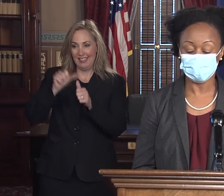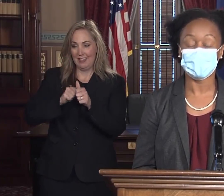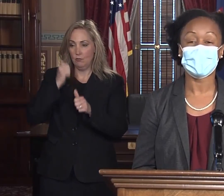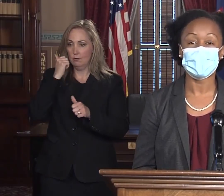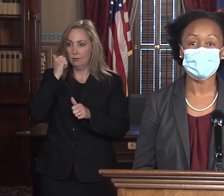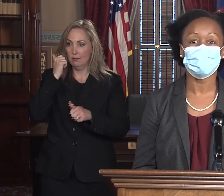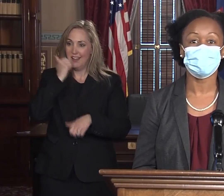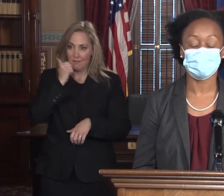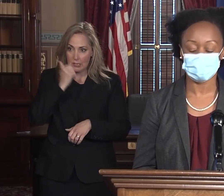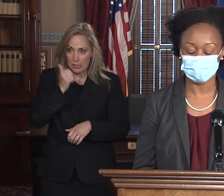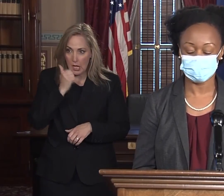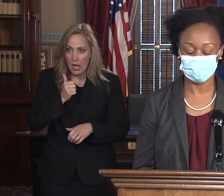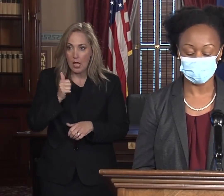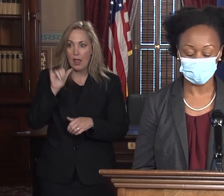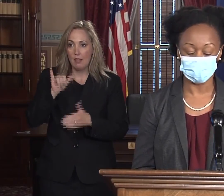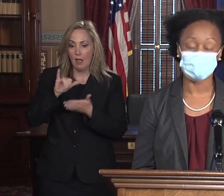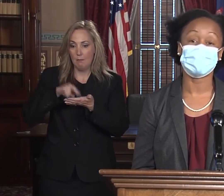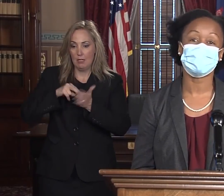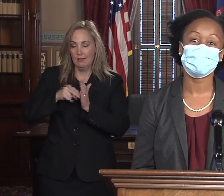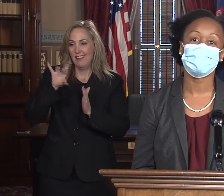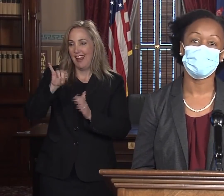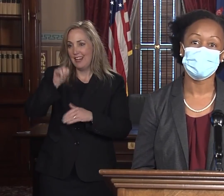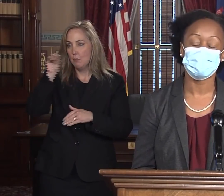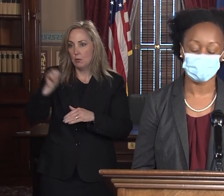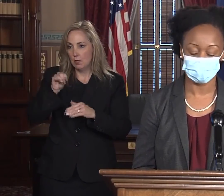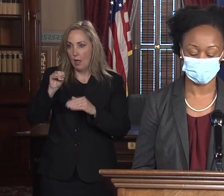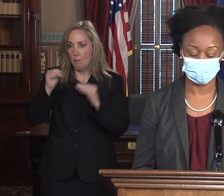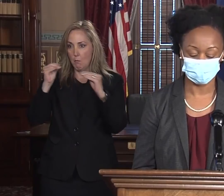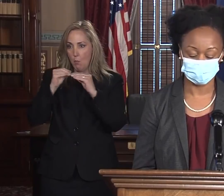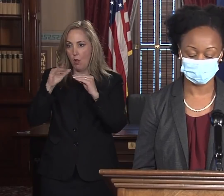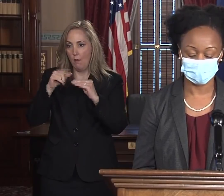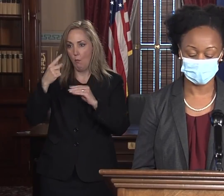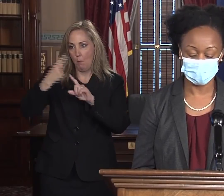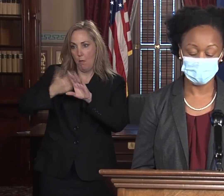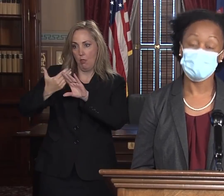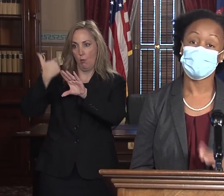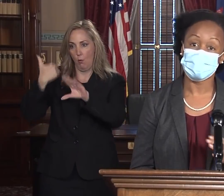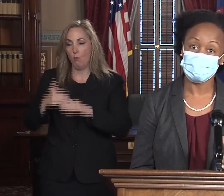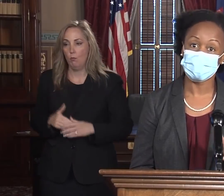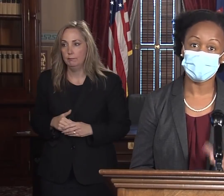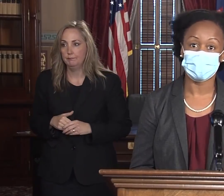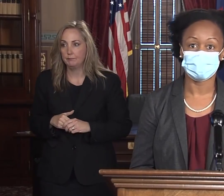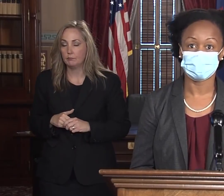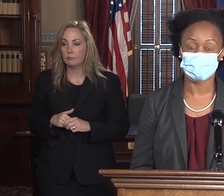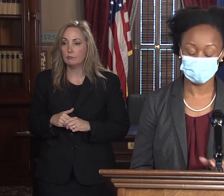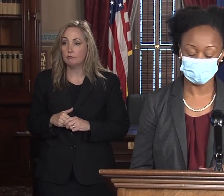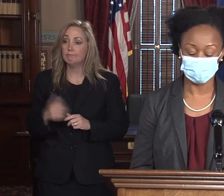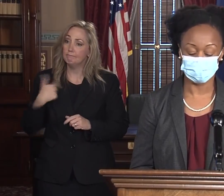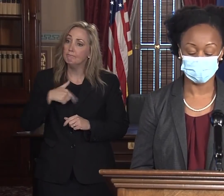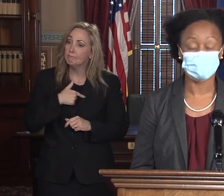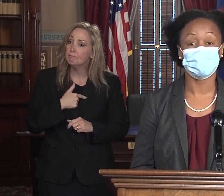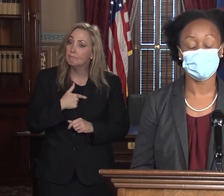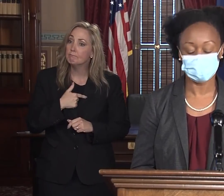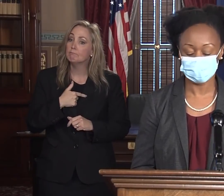OUR CASE RATE IS NOW AT 131 CASES PER MILLION PEOPLE PER DAY, WHICH IS OVER 80% MORE THAN